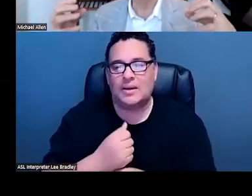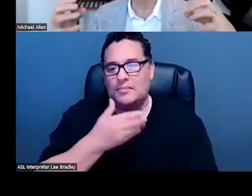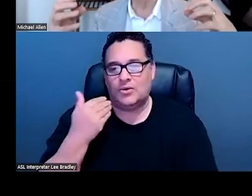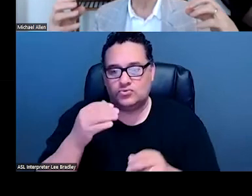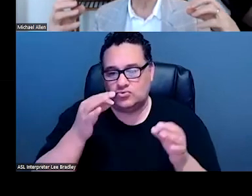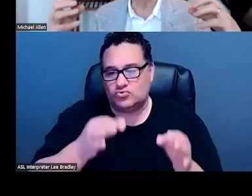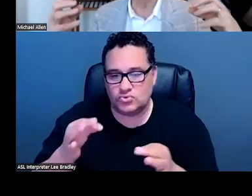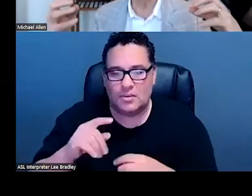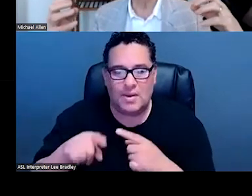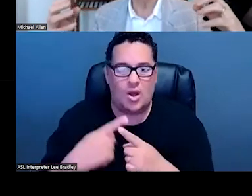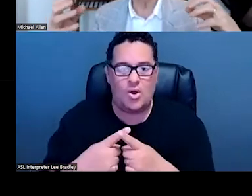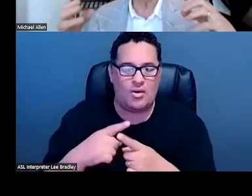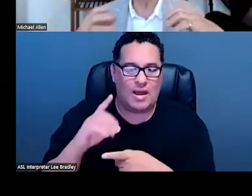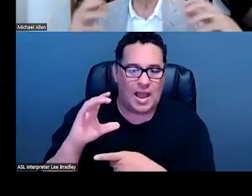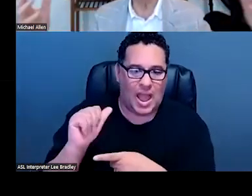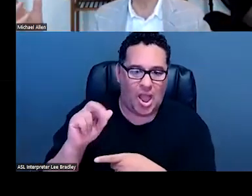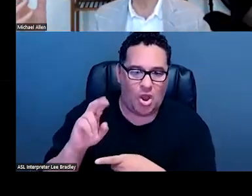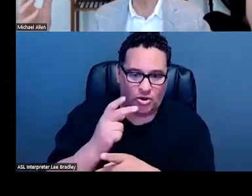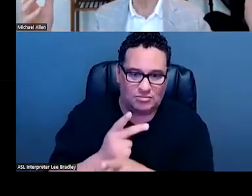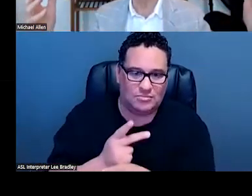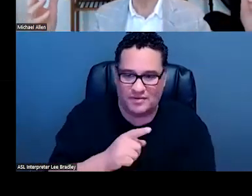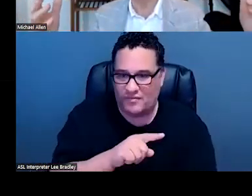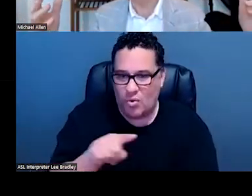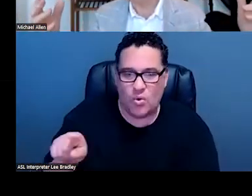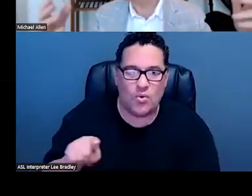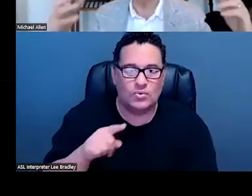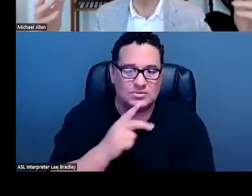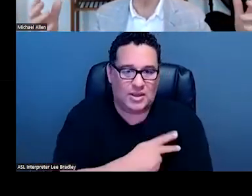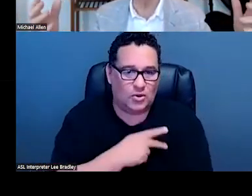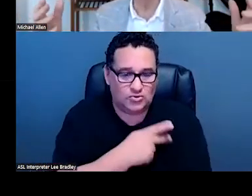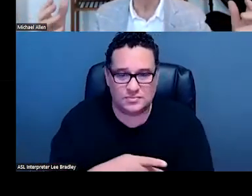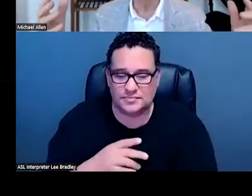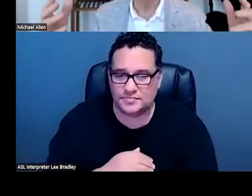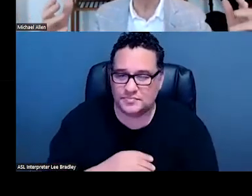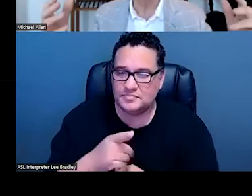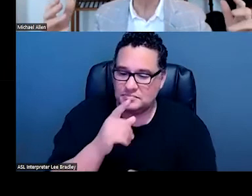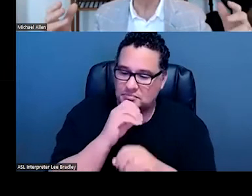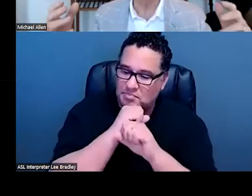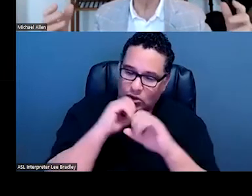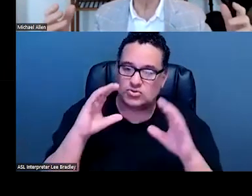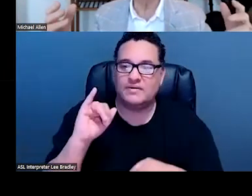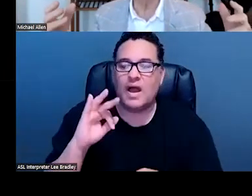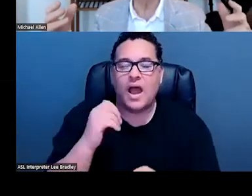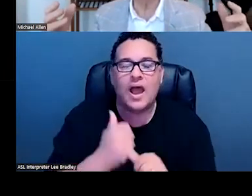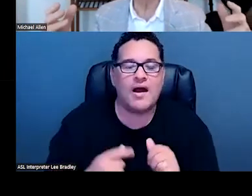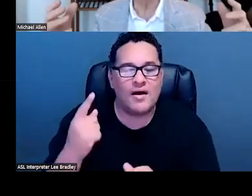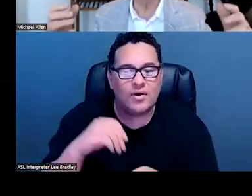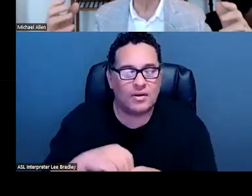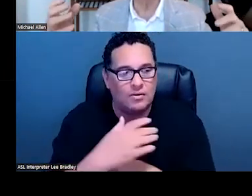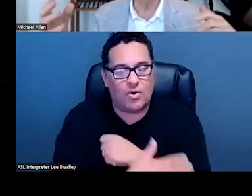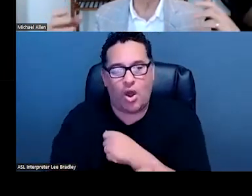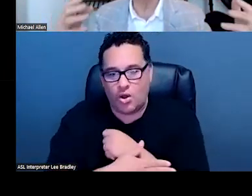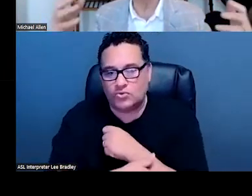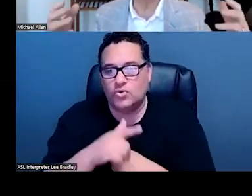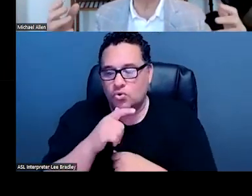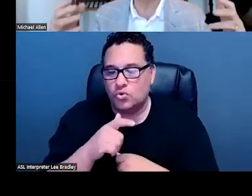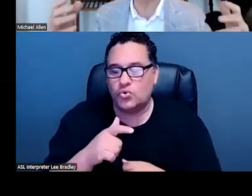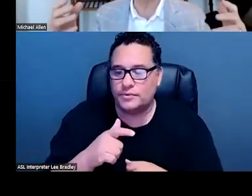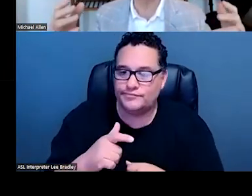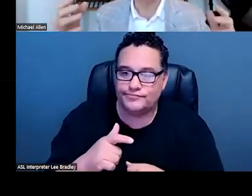OF THE PATIENTS. IMAM IN, IF IMAGINE IF EVERYBODY IN THE COUNTRY WHO TOOK, INGESTED ANYTHING,